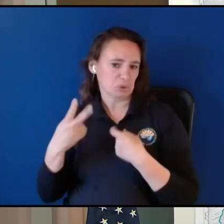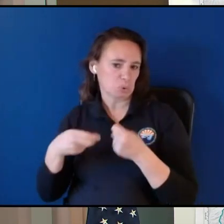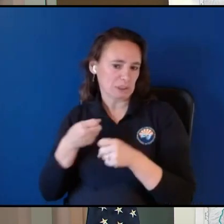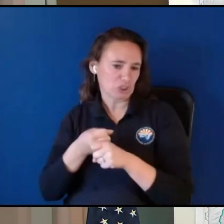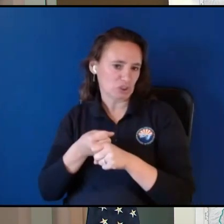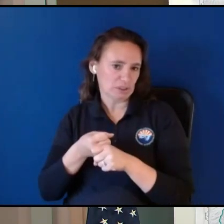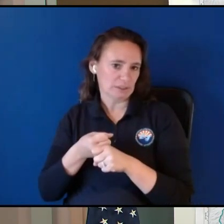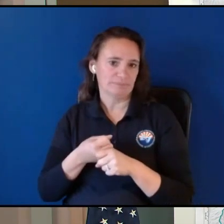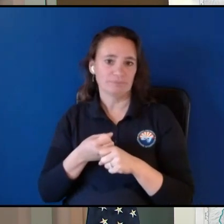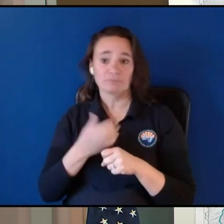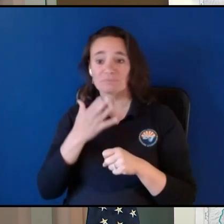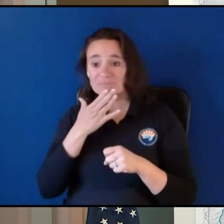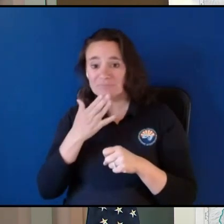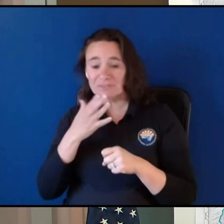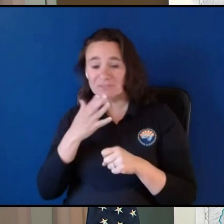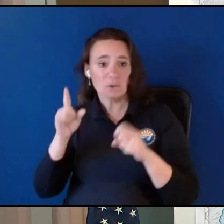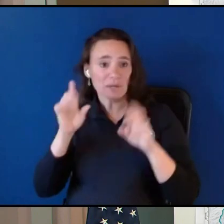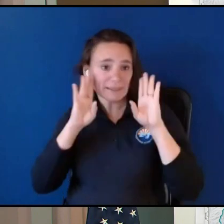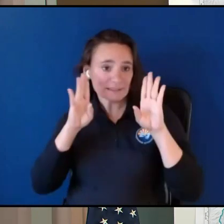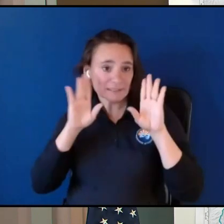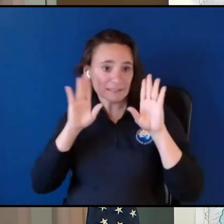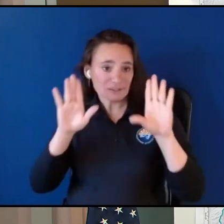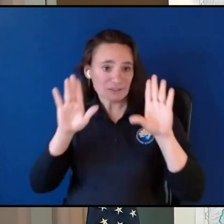have a great day.